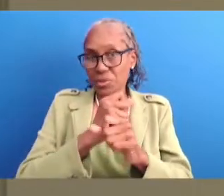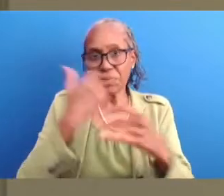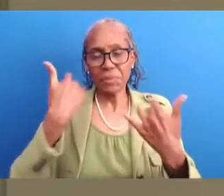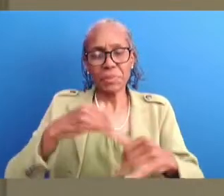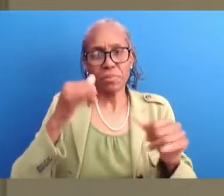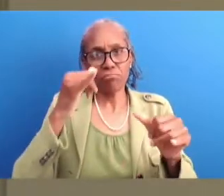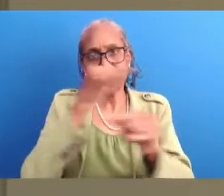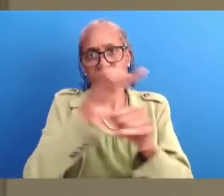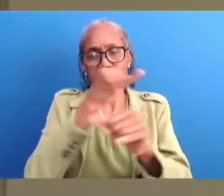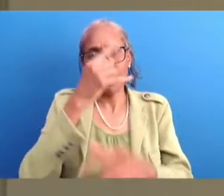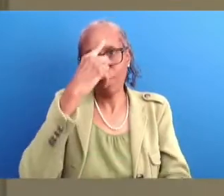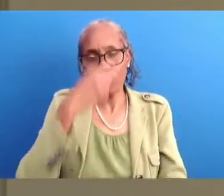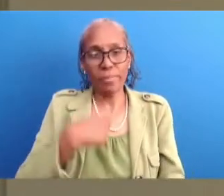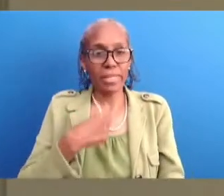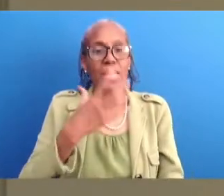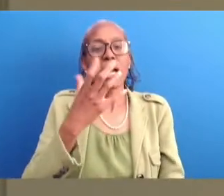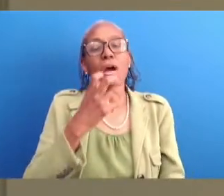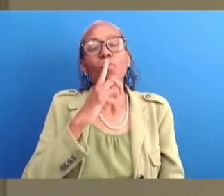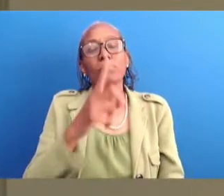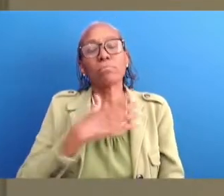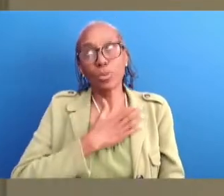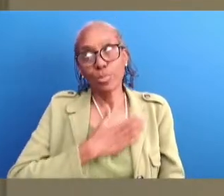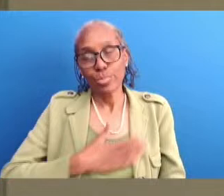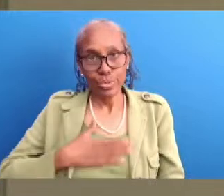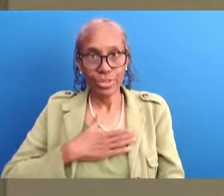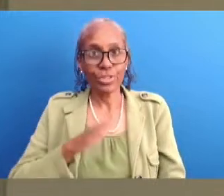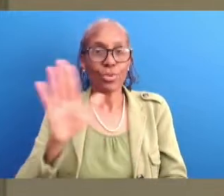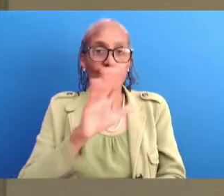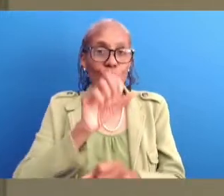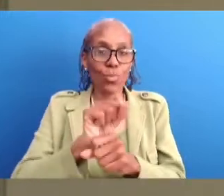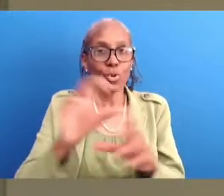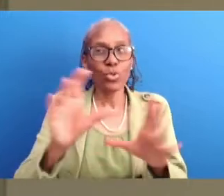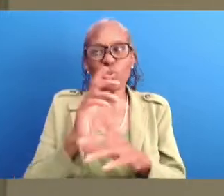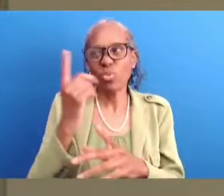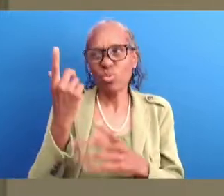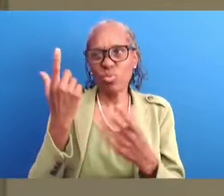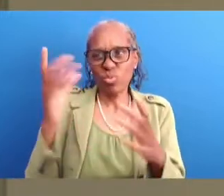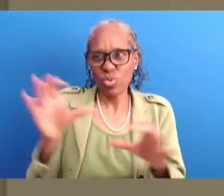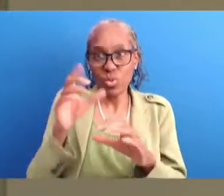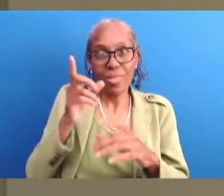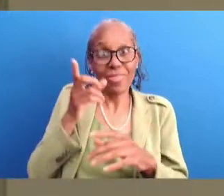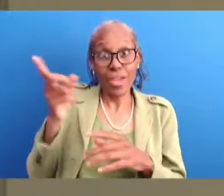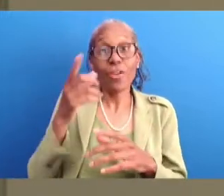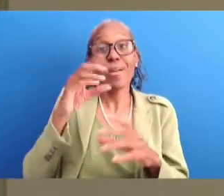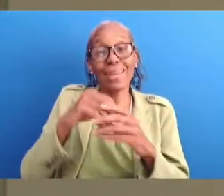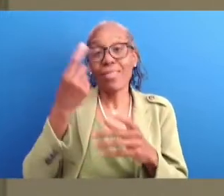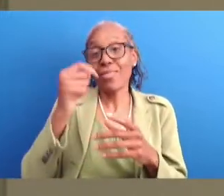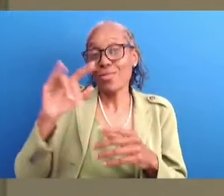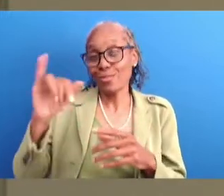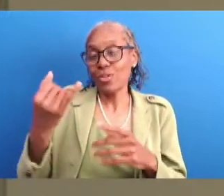FRIENDSHIP, OVER THE LAST 50 YEARS HAS BEEN PHENOMENAL FOR